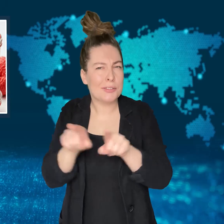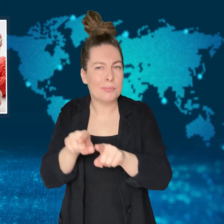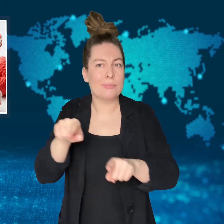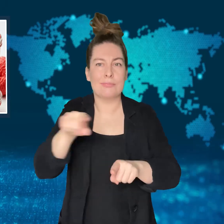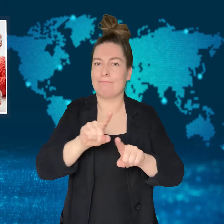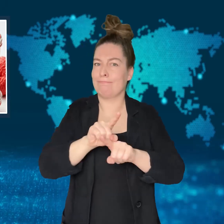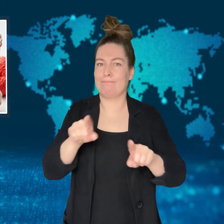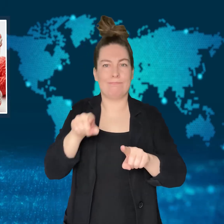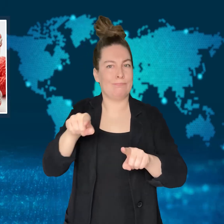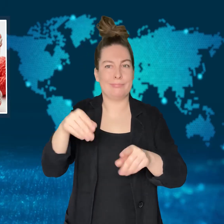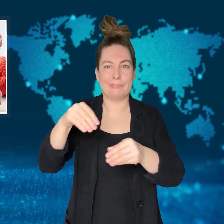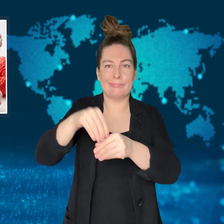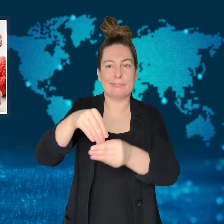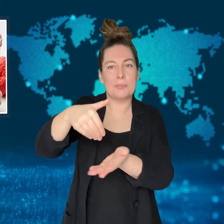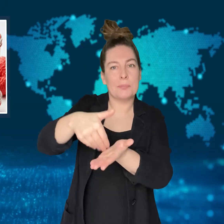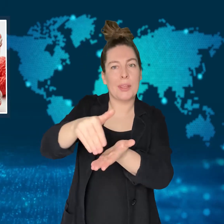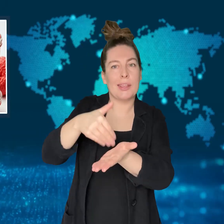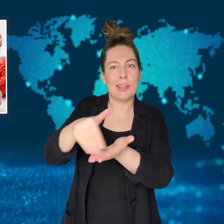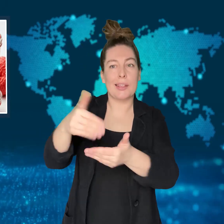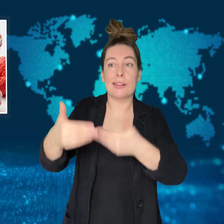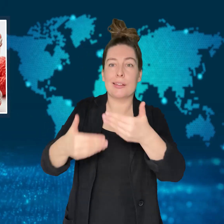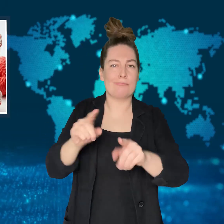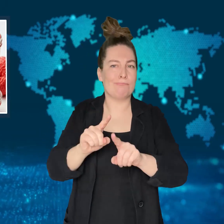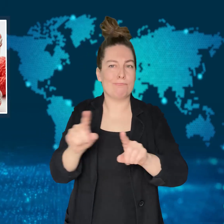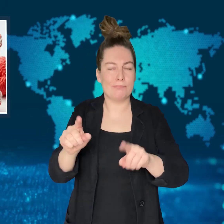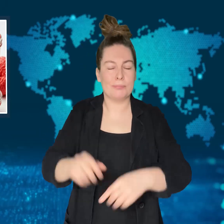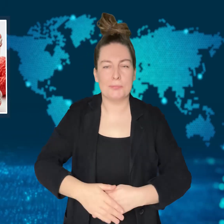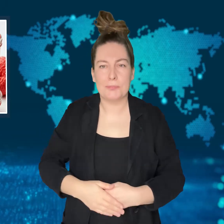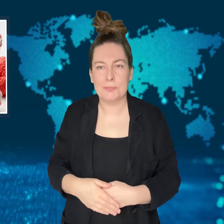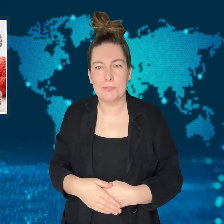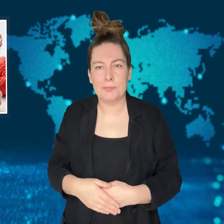if it's been shown to cause cancer.